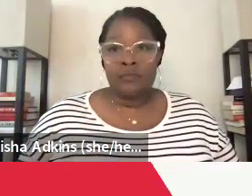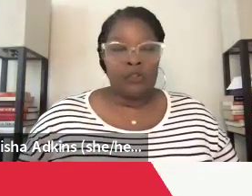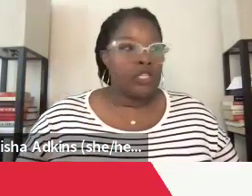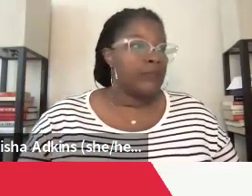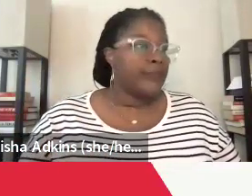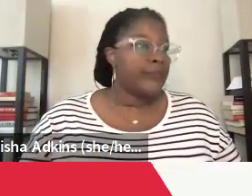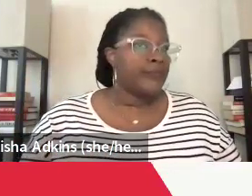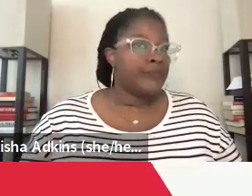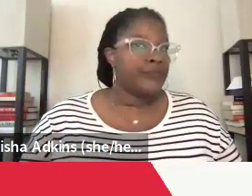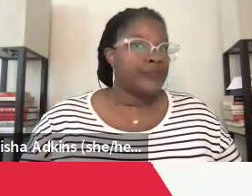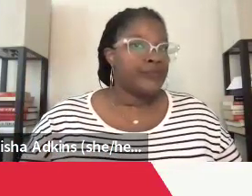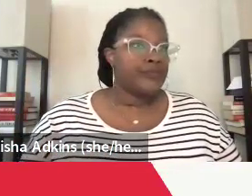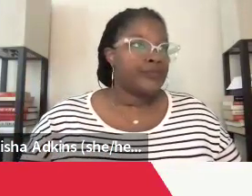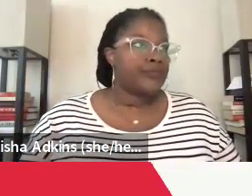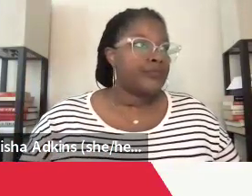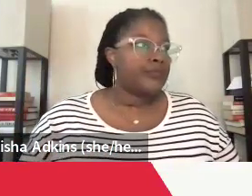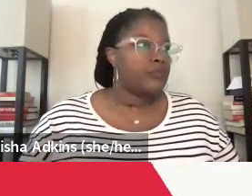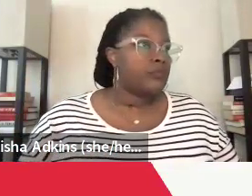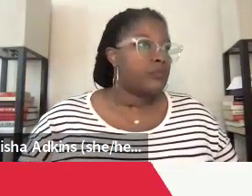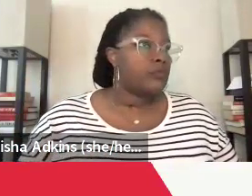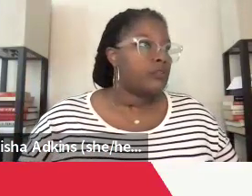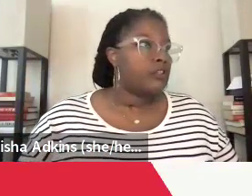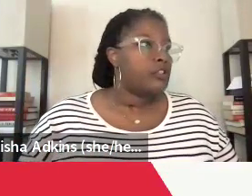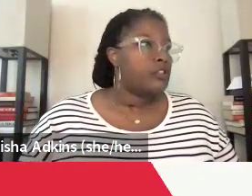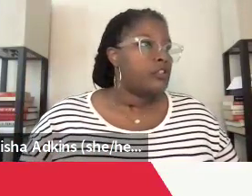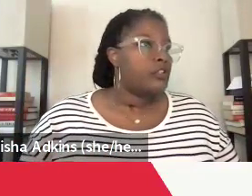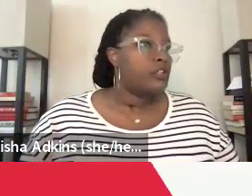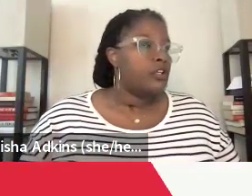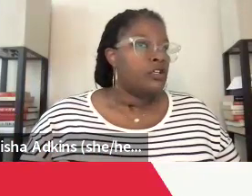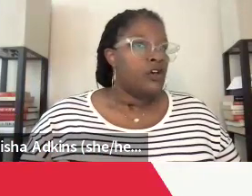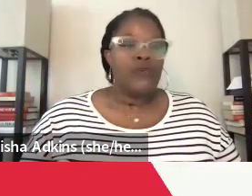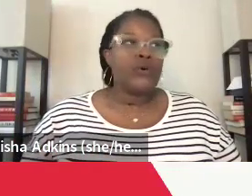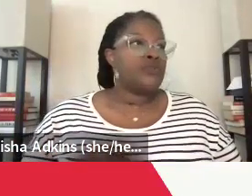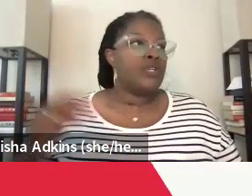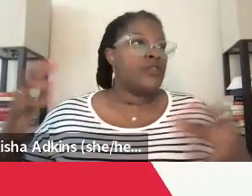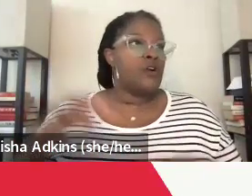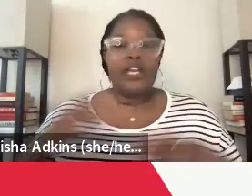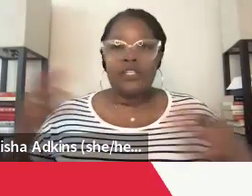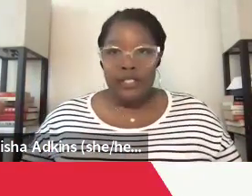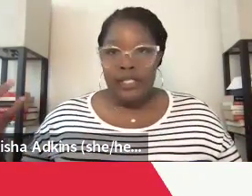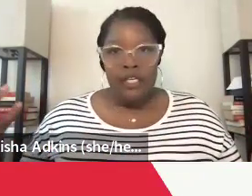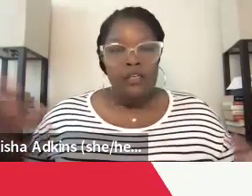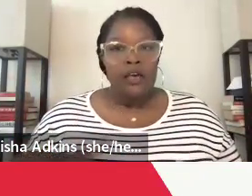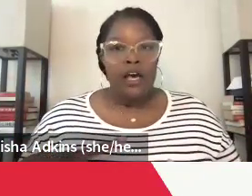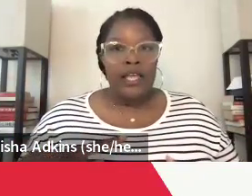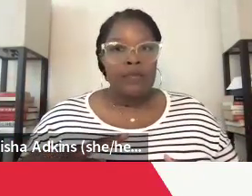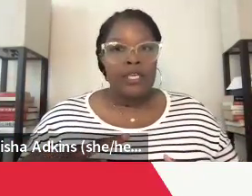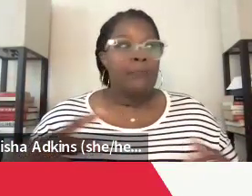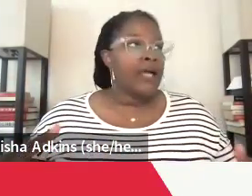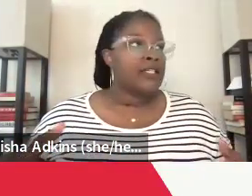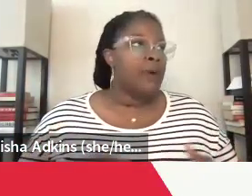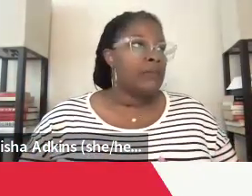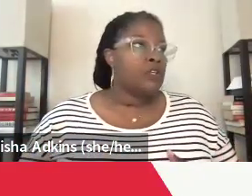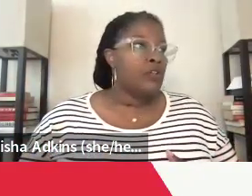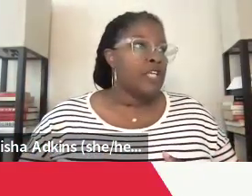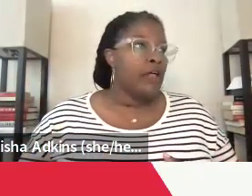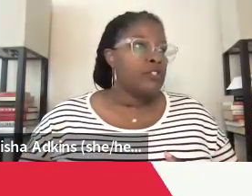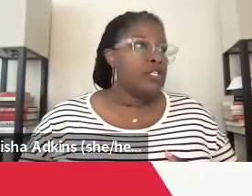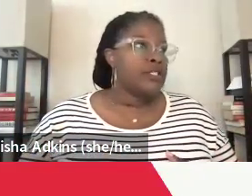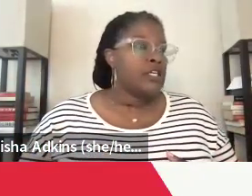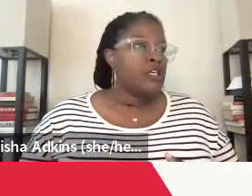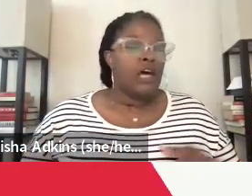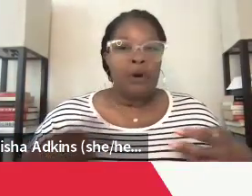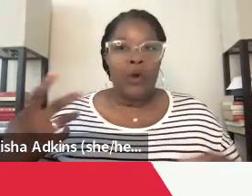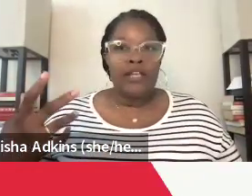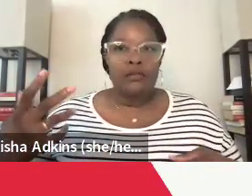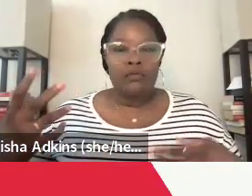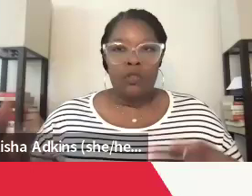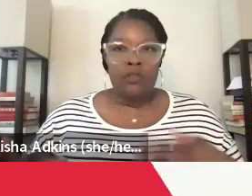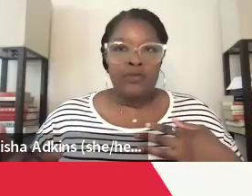disability. Of course, we know that all ages can be impacted by mental health challenges but what